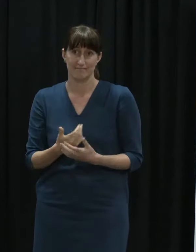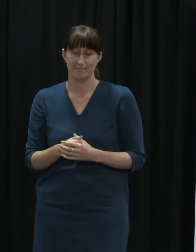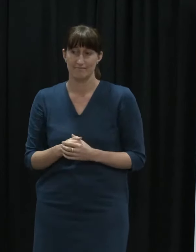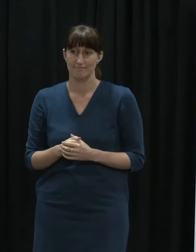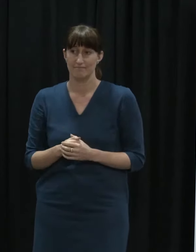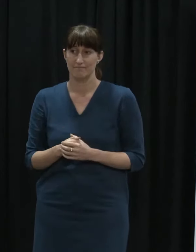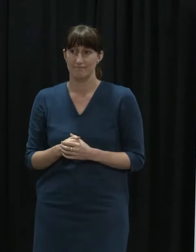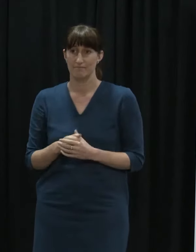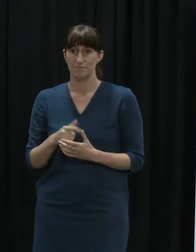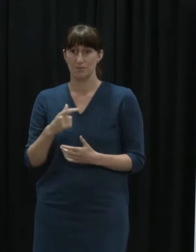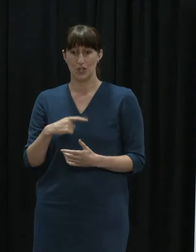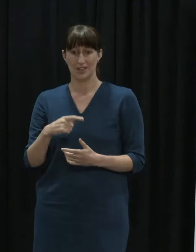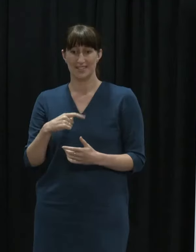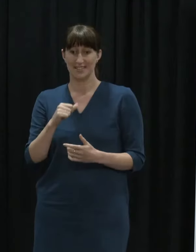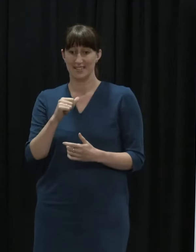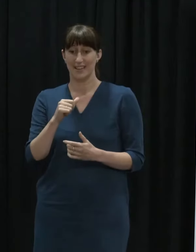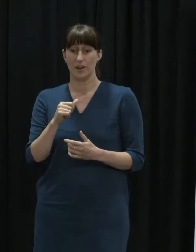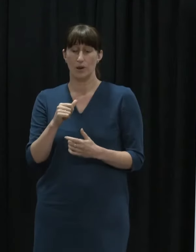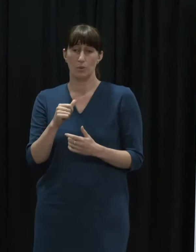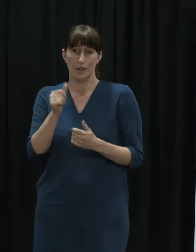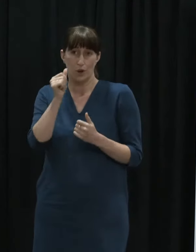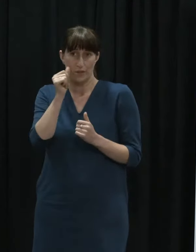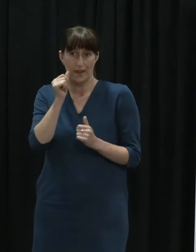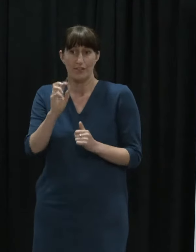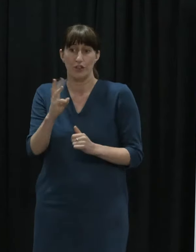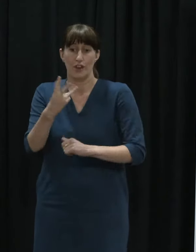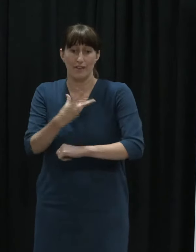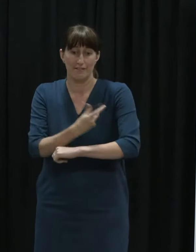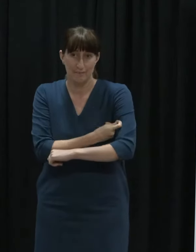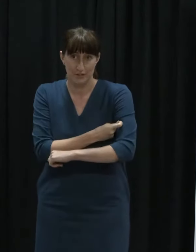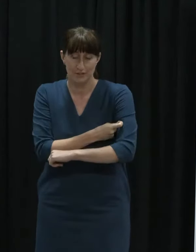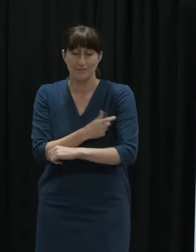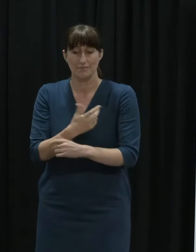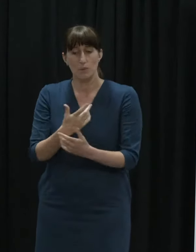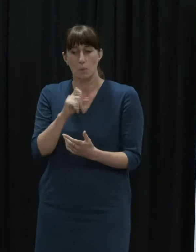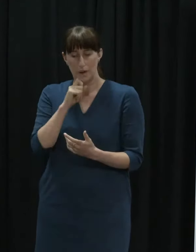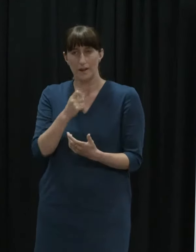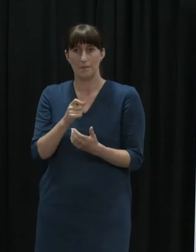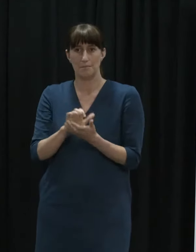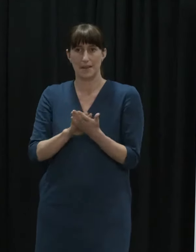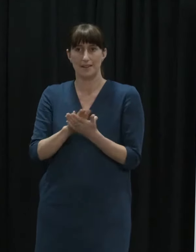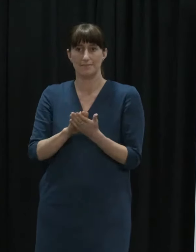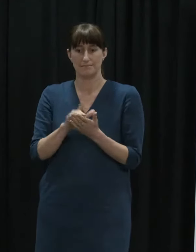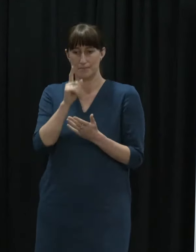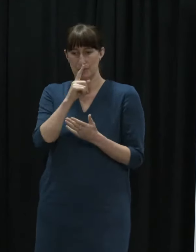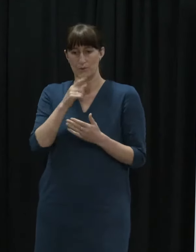an extra way to ensure people are taking up their boosters because it appears they are going to be material to keeping